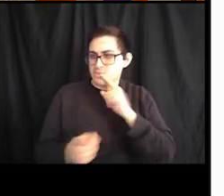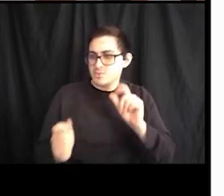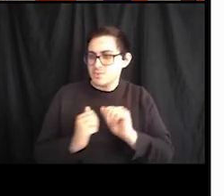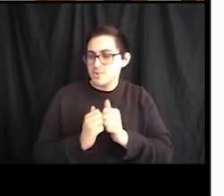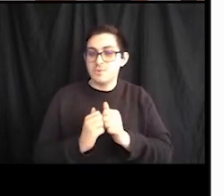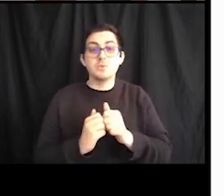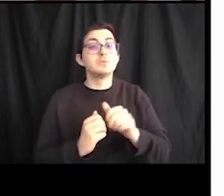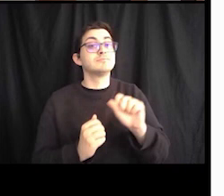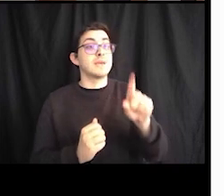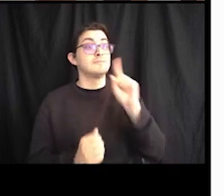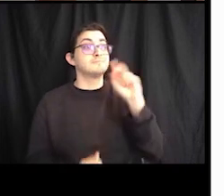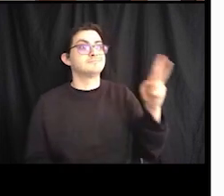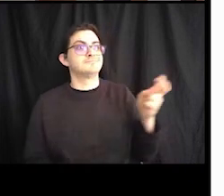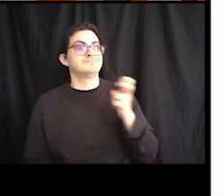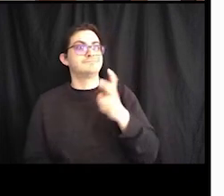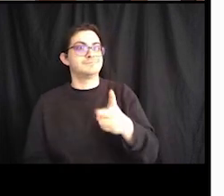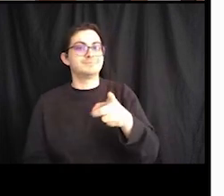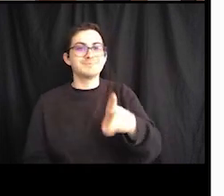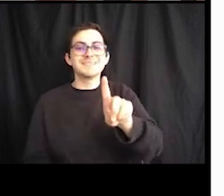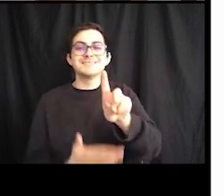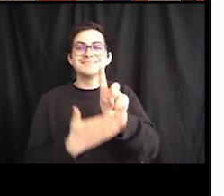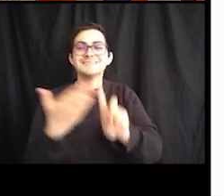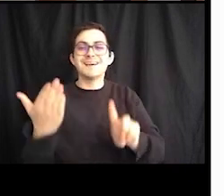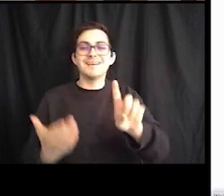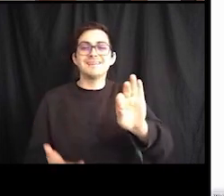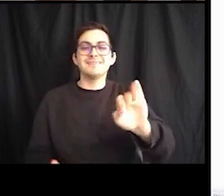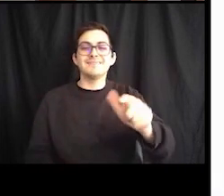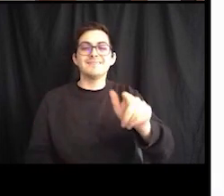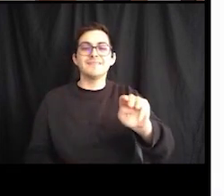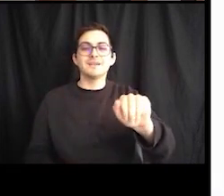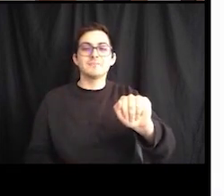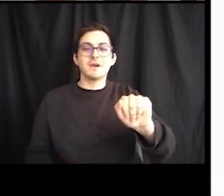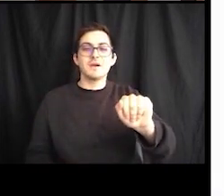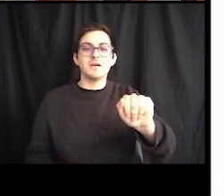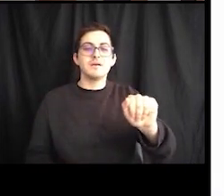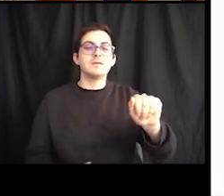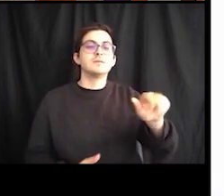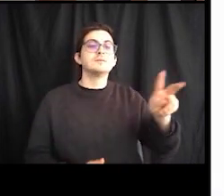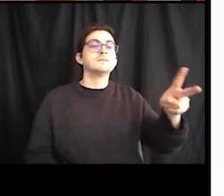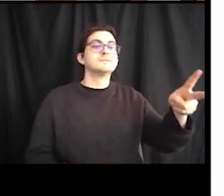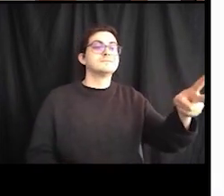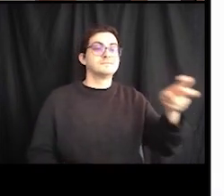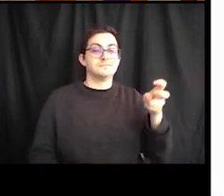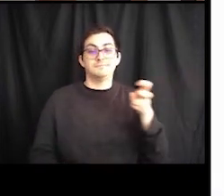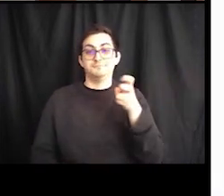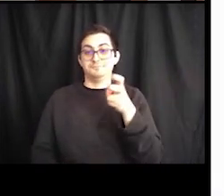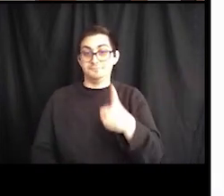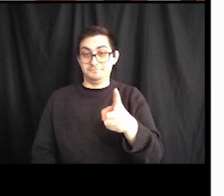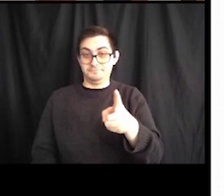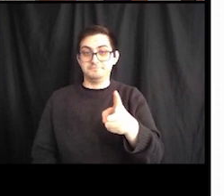on over to design Figma, press Command V to paste it. It will just paste as usual, but now, you